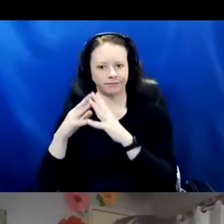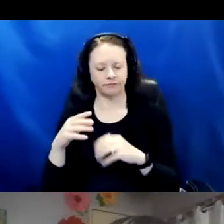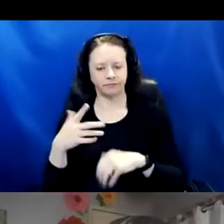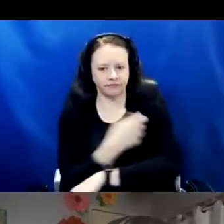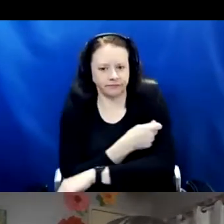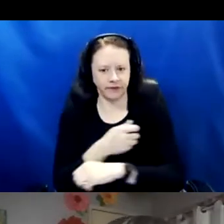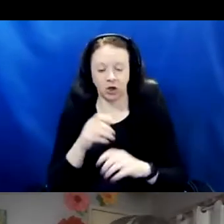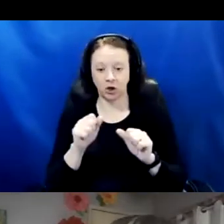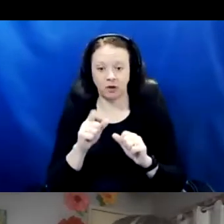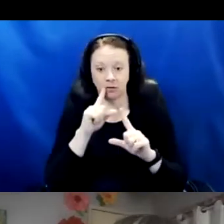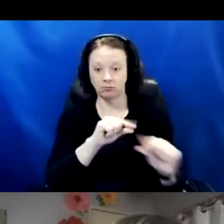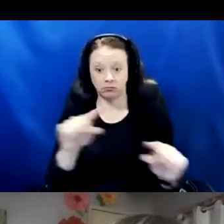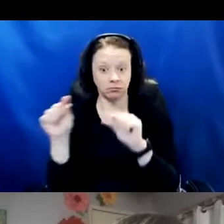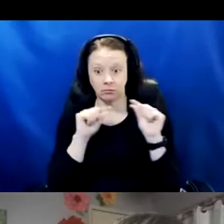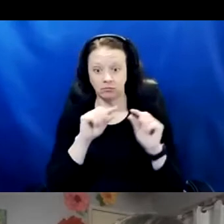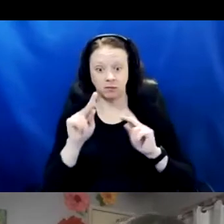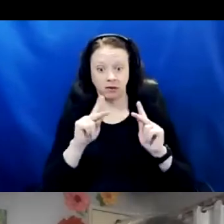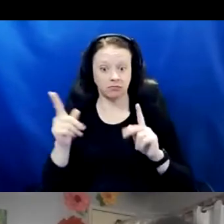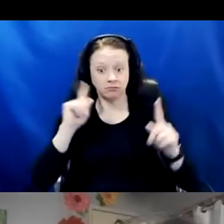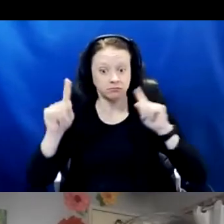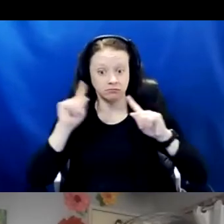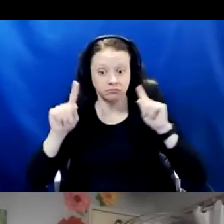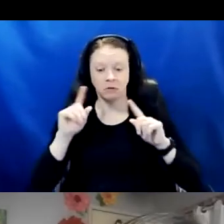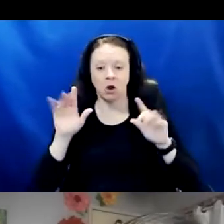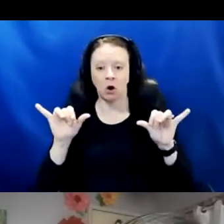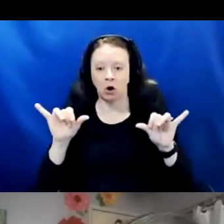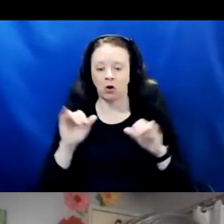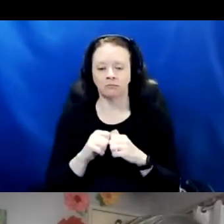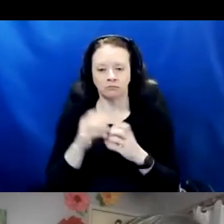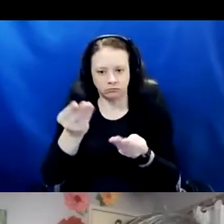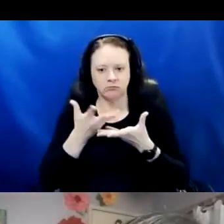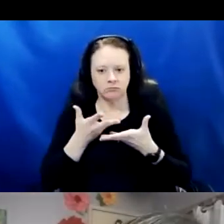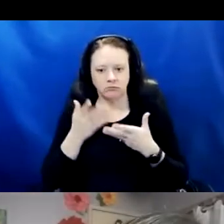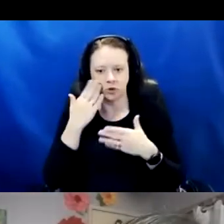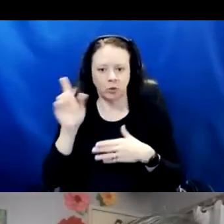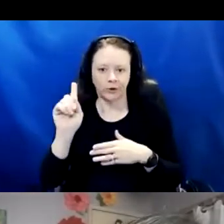Maybe your friends have heard of one, so that would be another option.